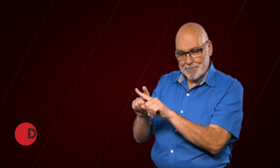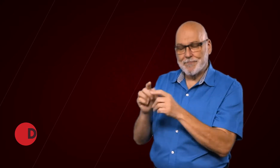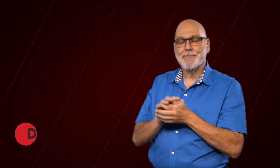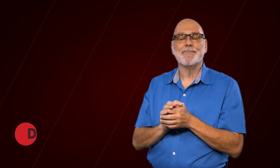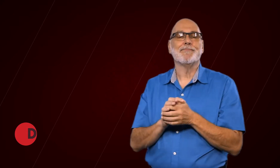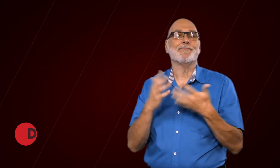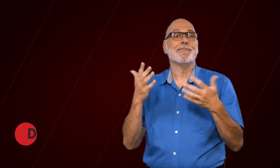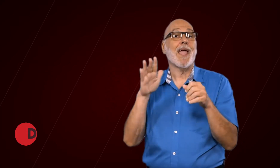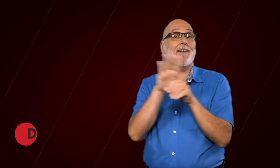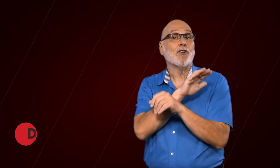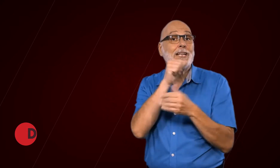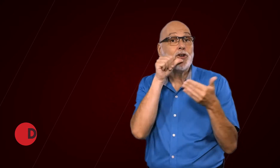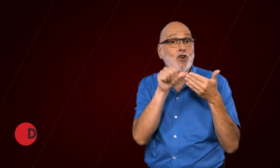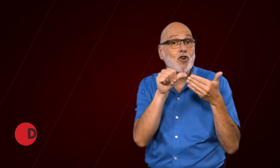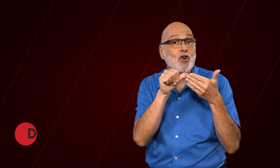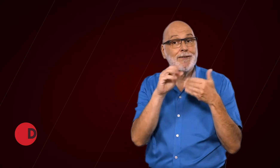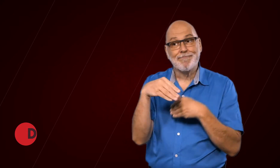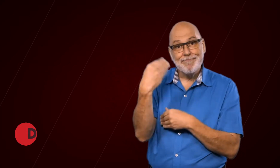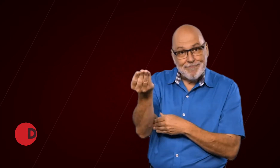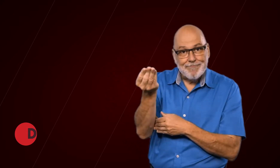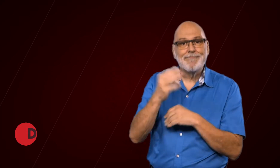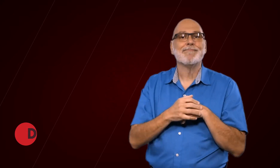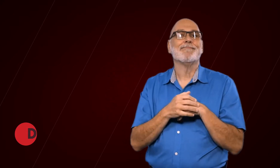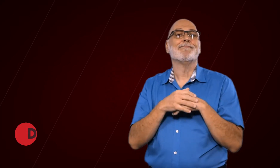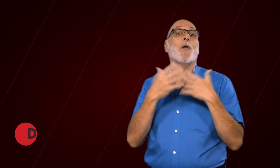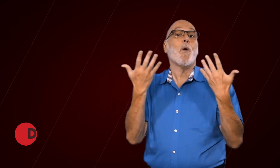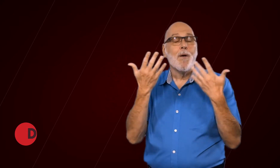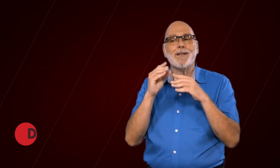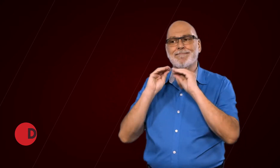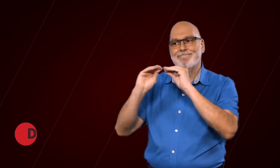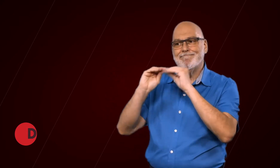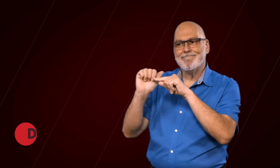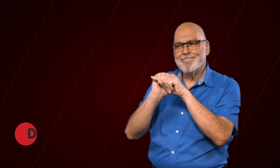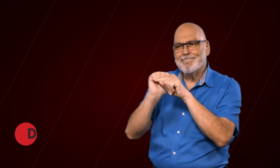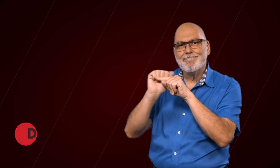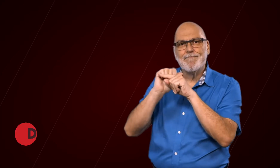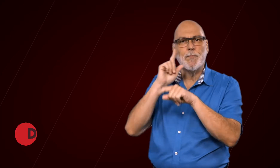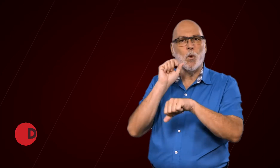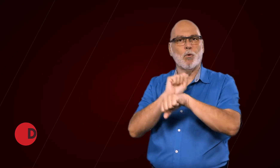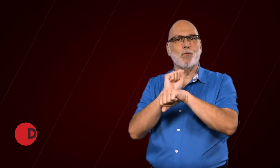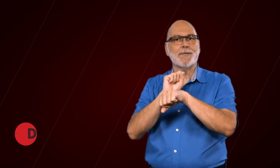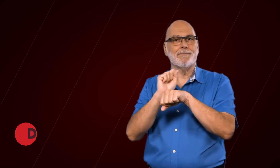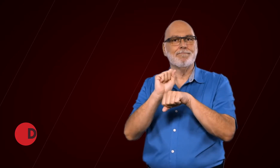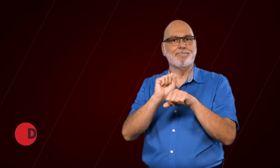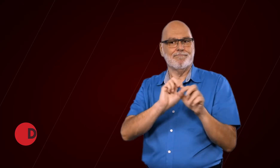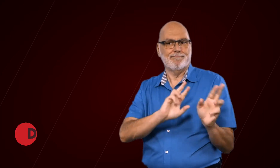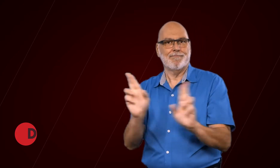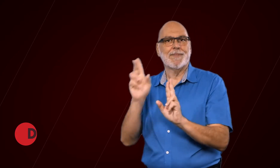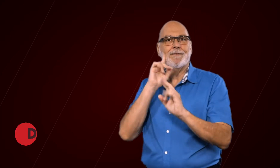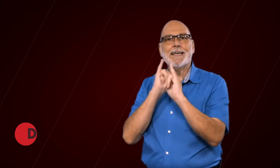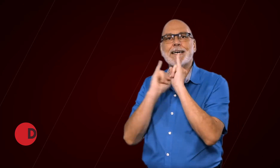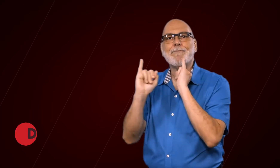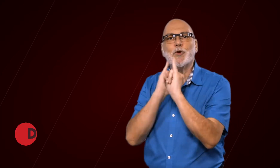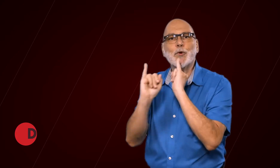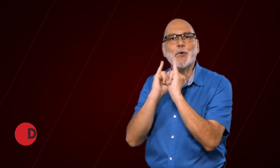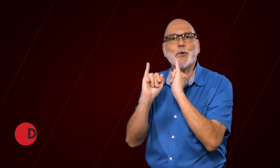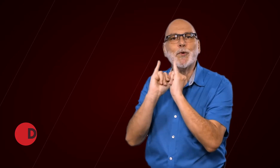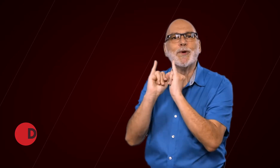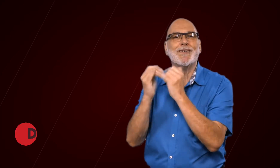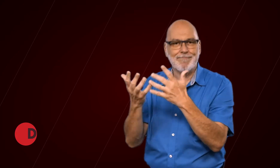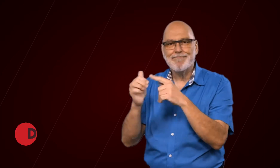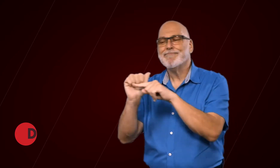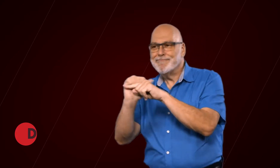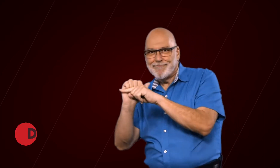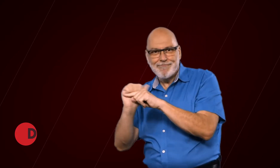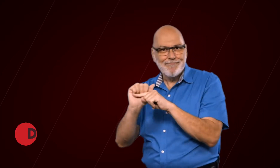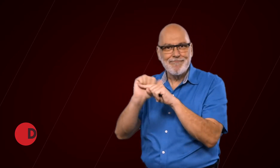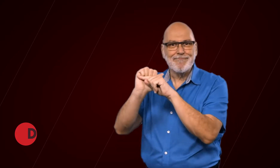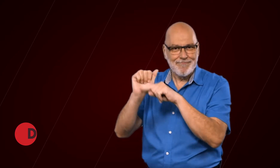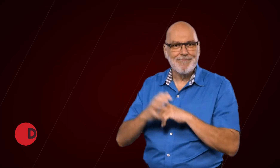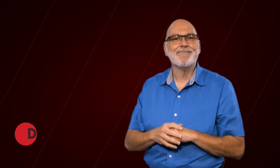cover letters, employment training and interview skills.